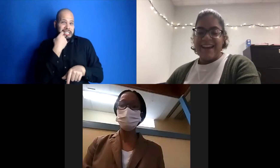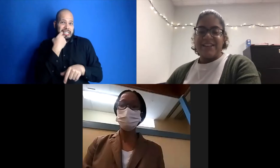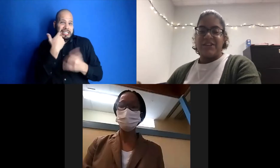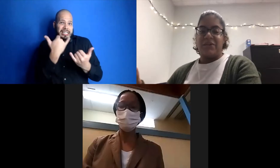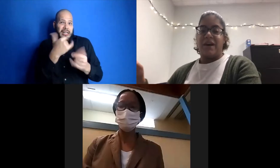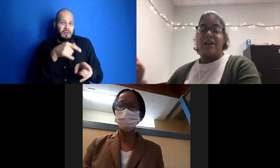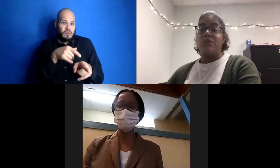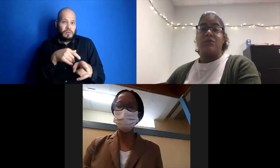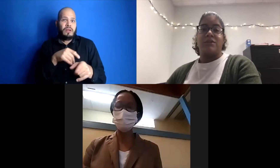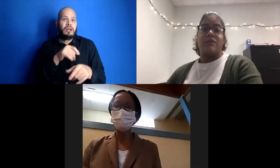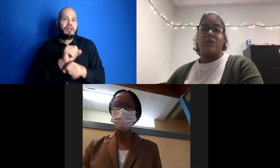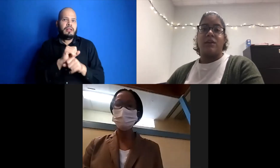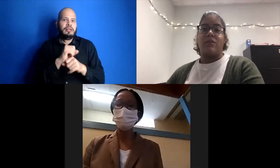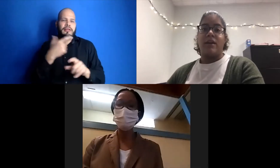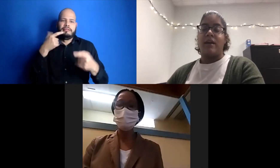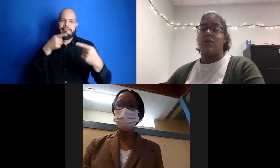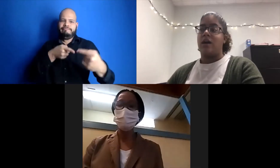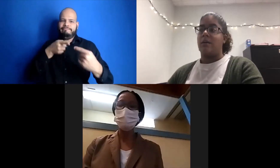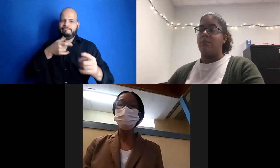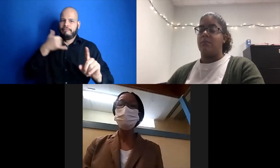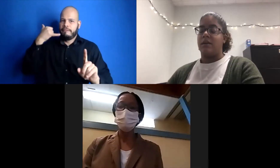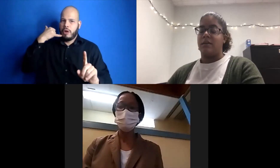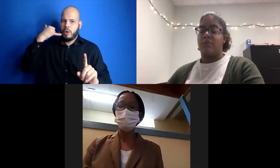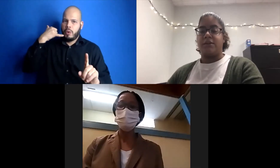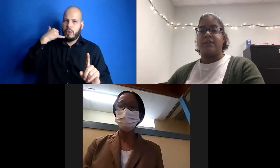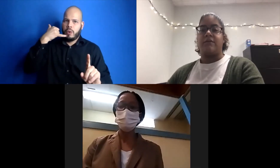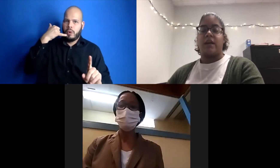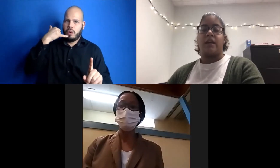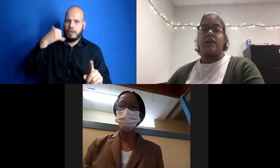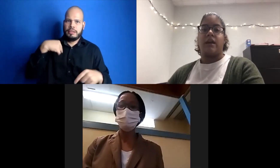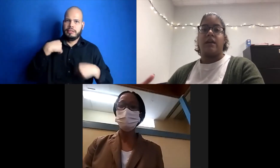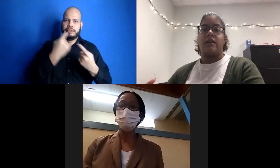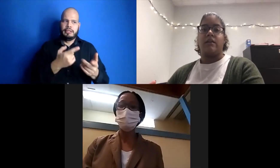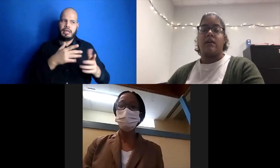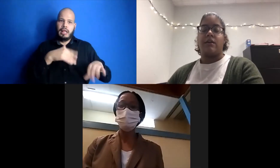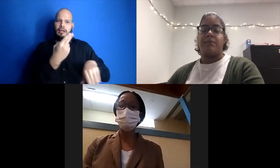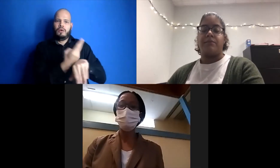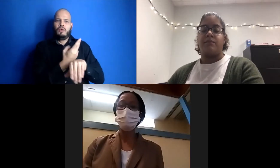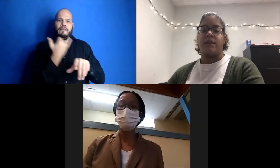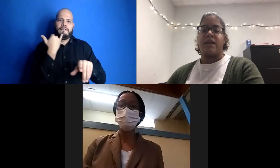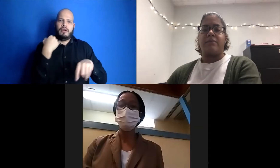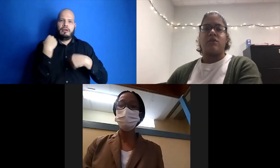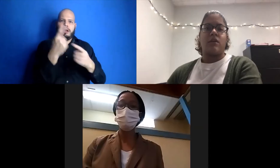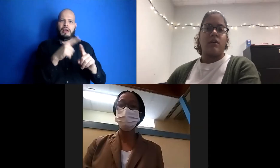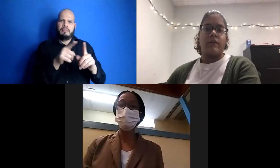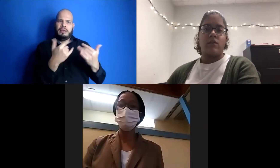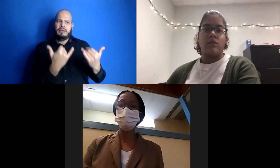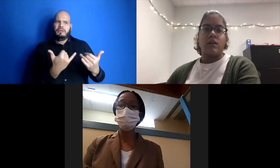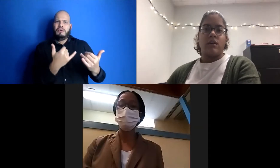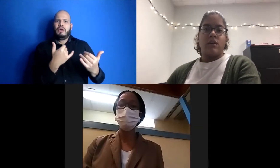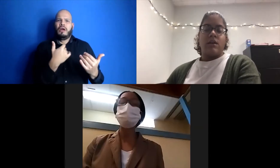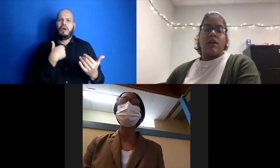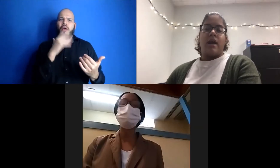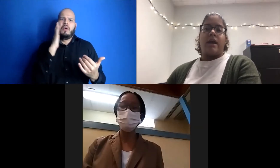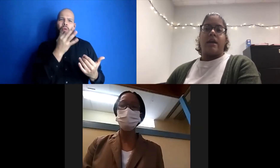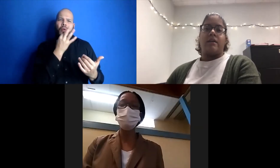so I don't use the phone here right now I'm in the process of getting a um the caption call phone and